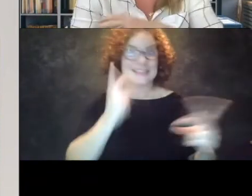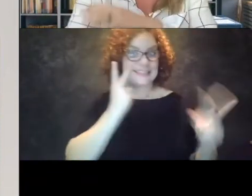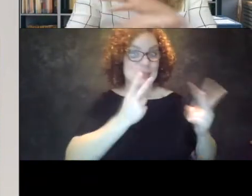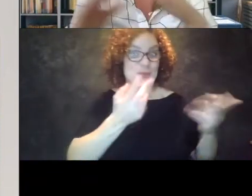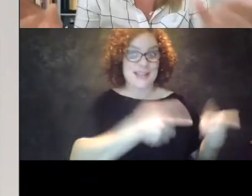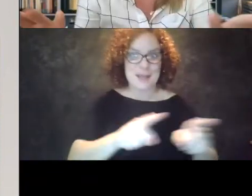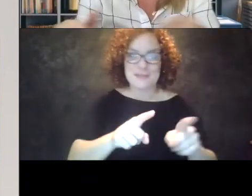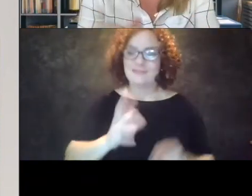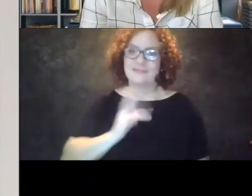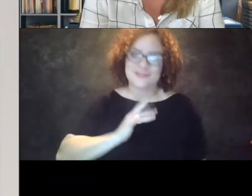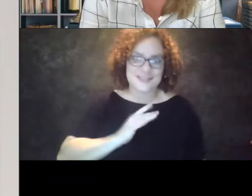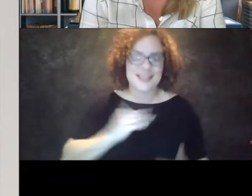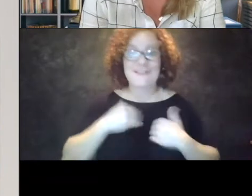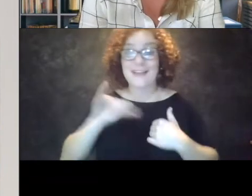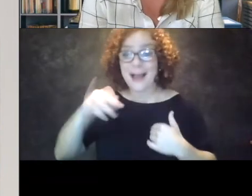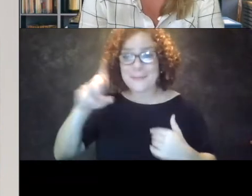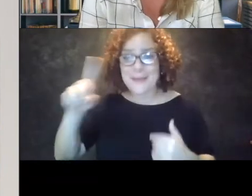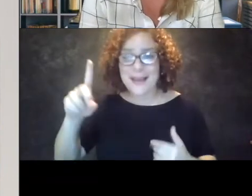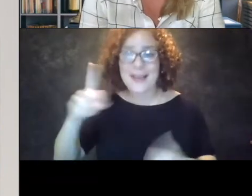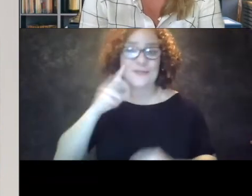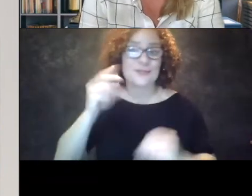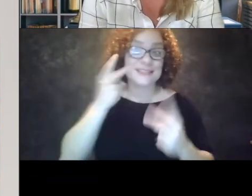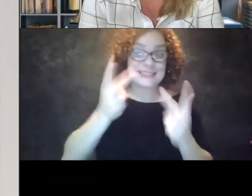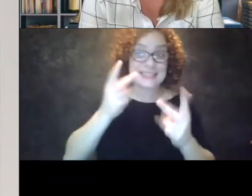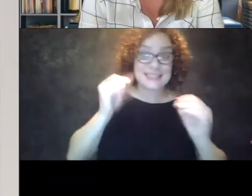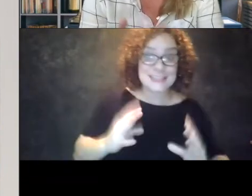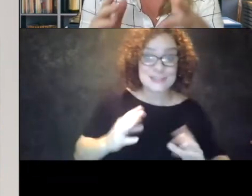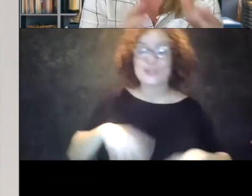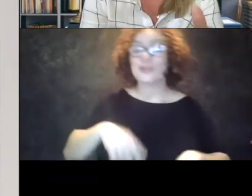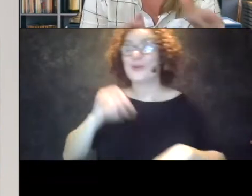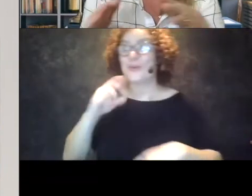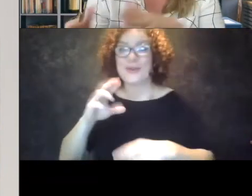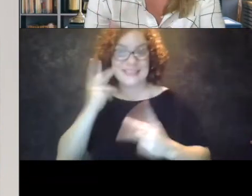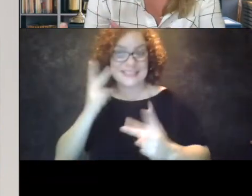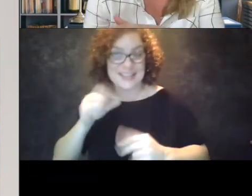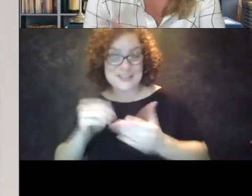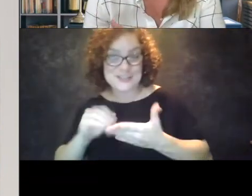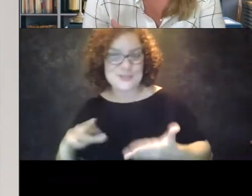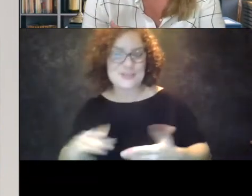student, I mean, so many different options that I saw to try to continue the inclusive